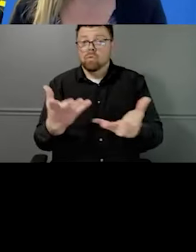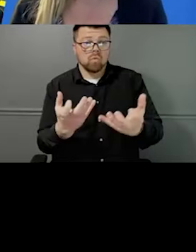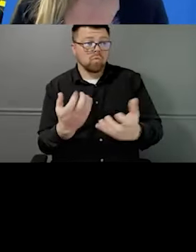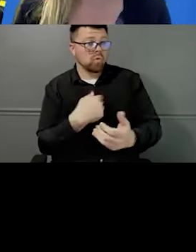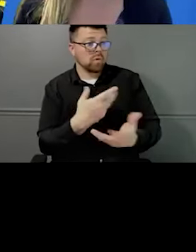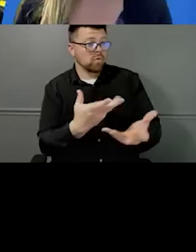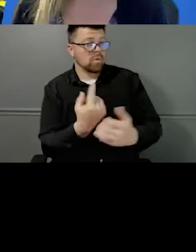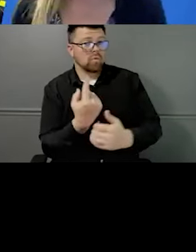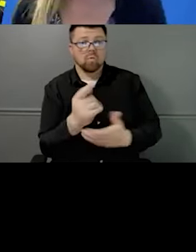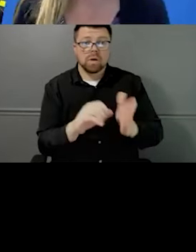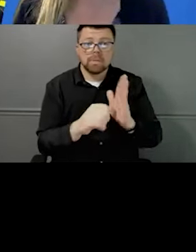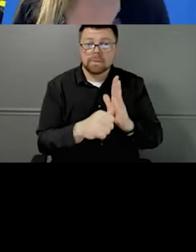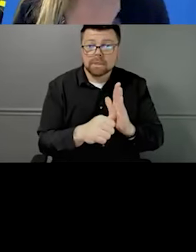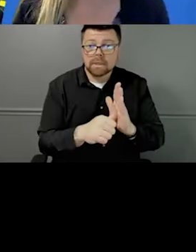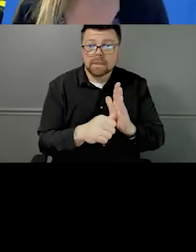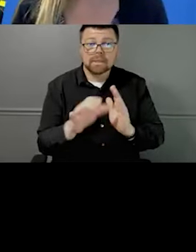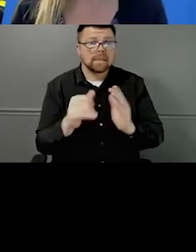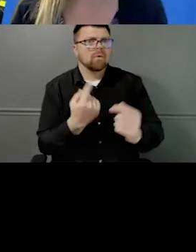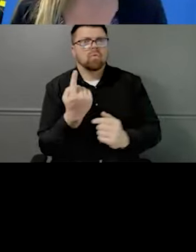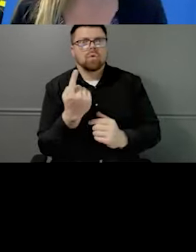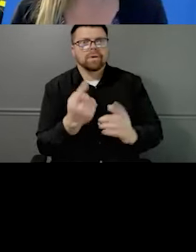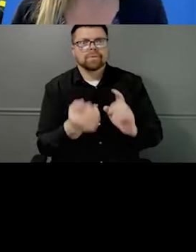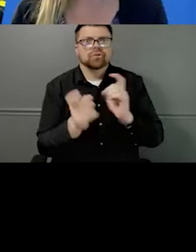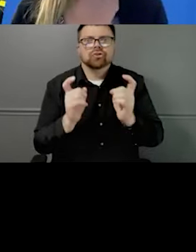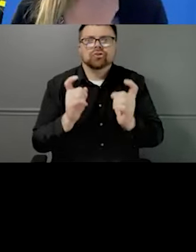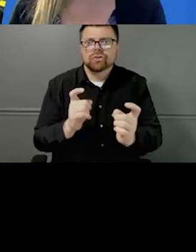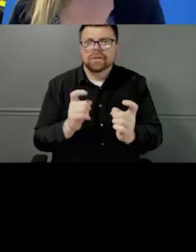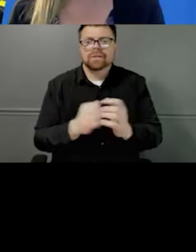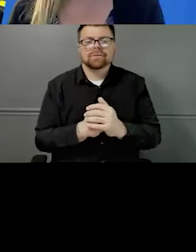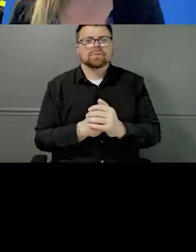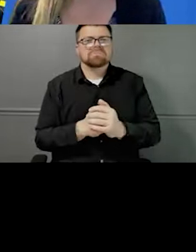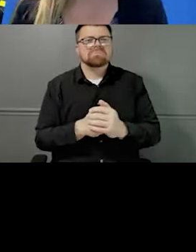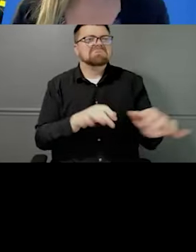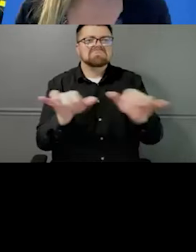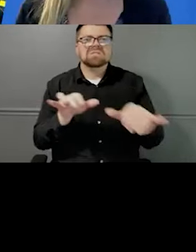and we want that one implementation to be the same for each and every agency.